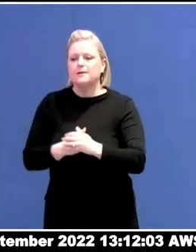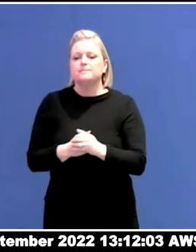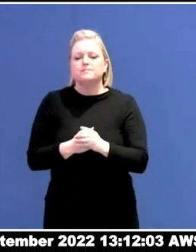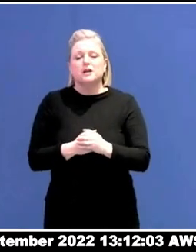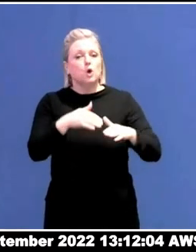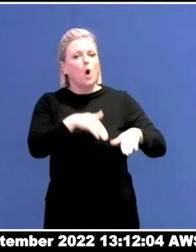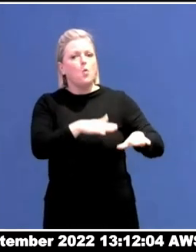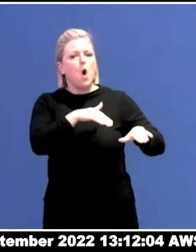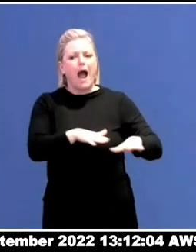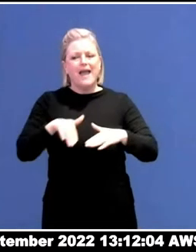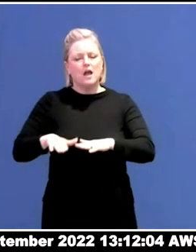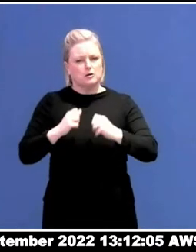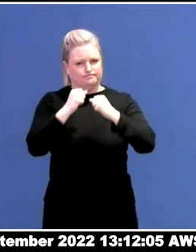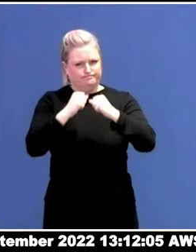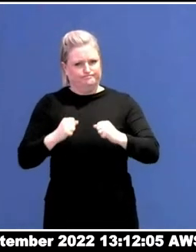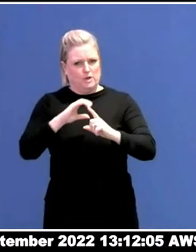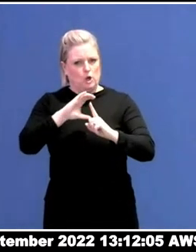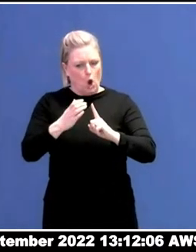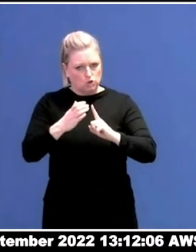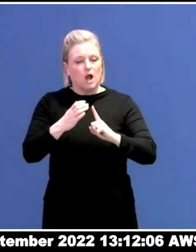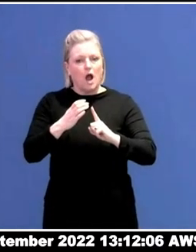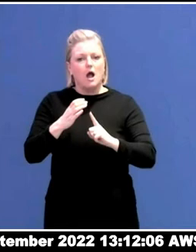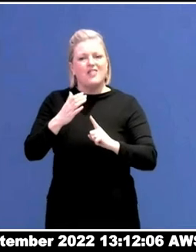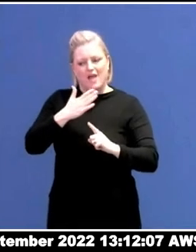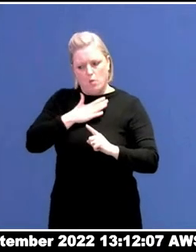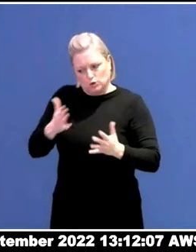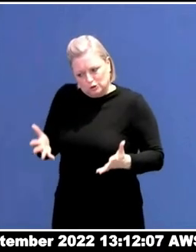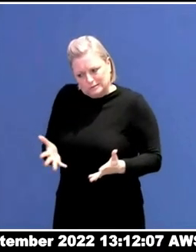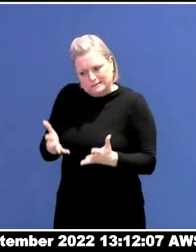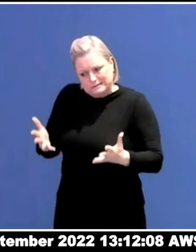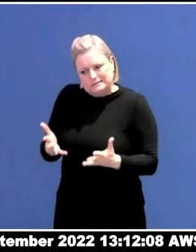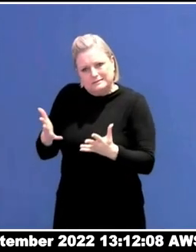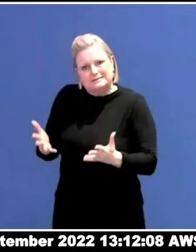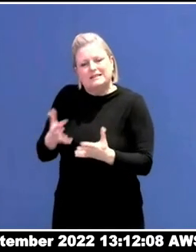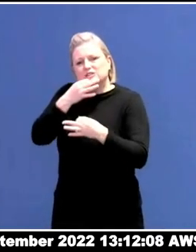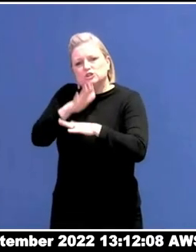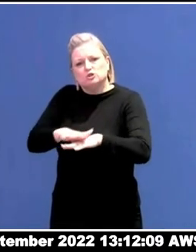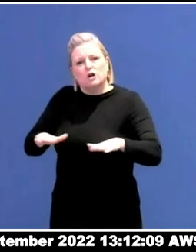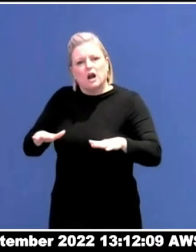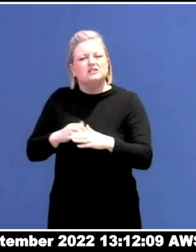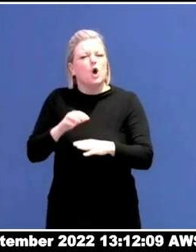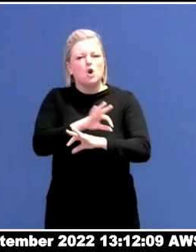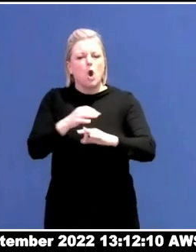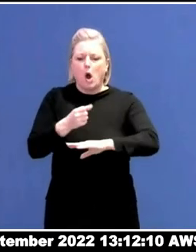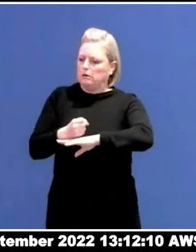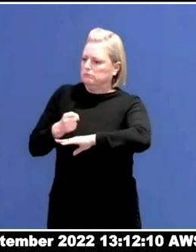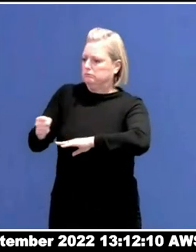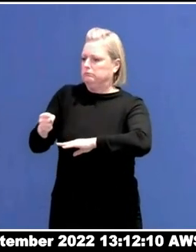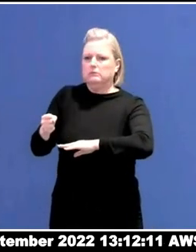principles of how to work with their children long-term. So, it's not just about someone coming into a prison having a program as a quick fix and